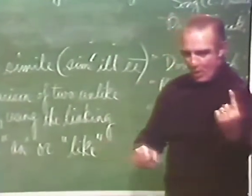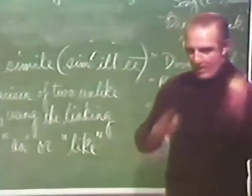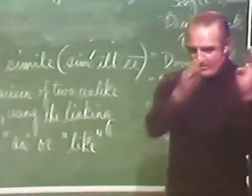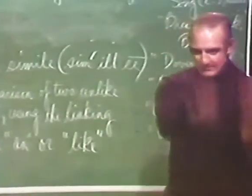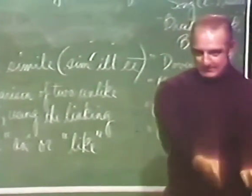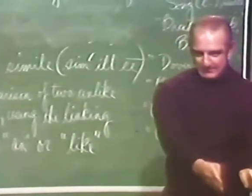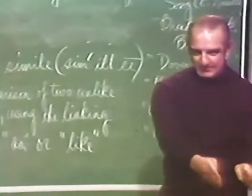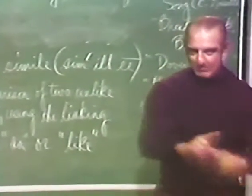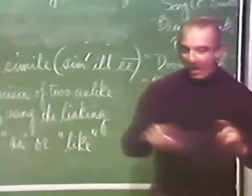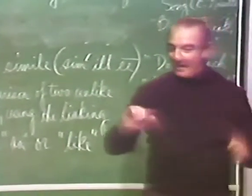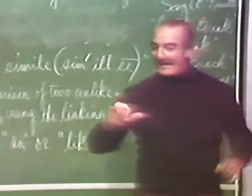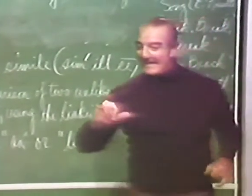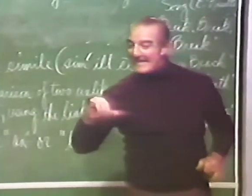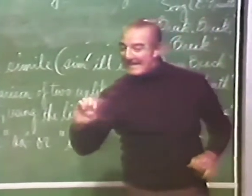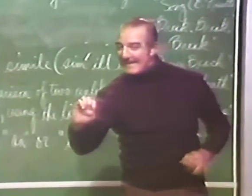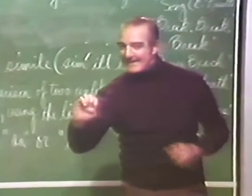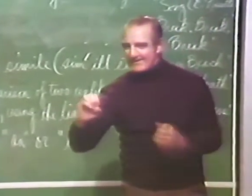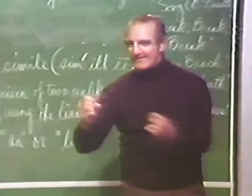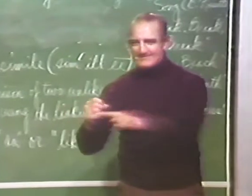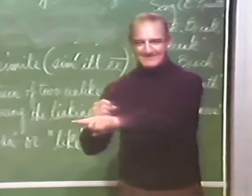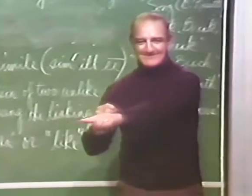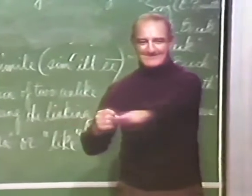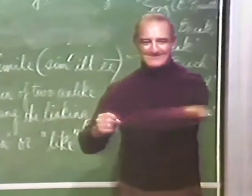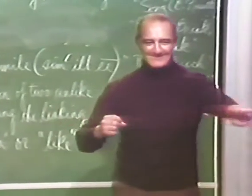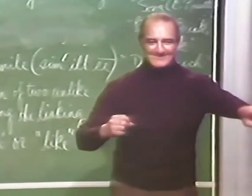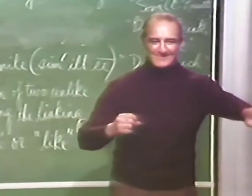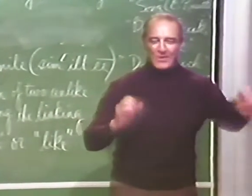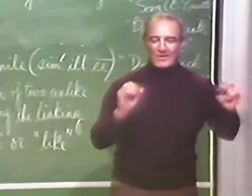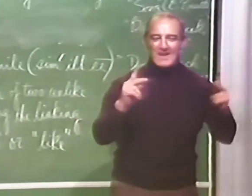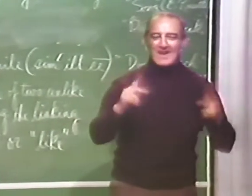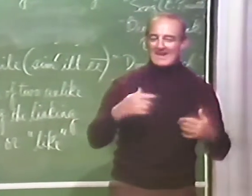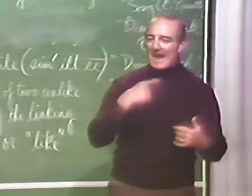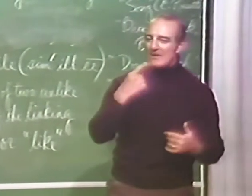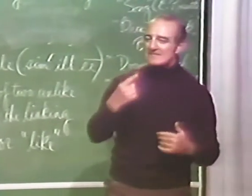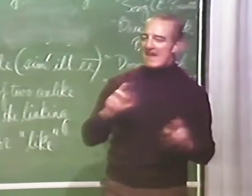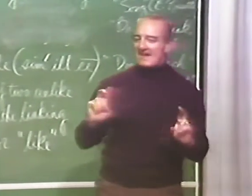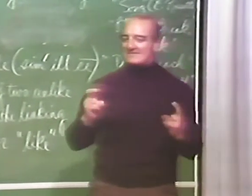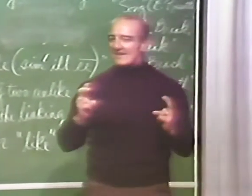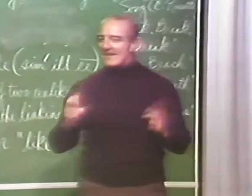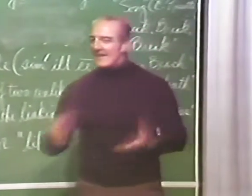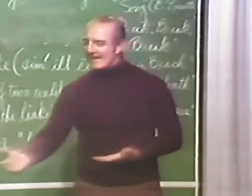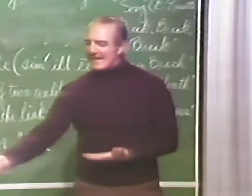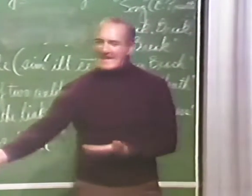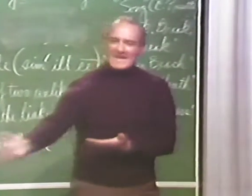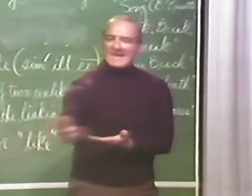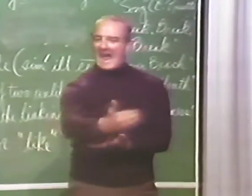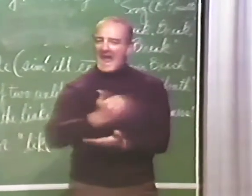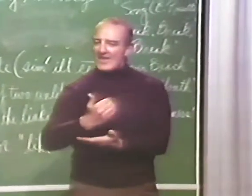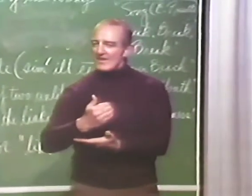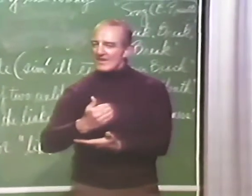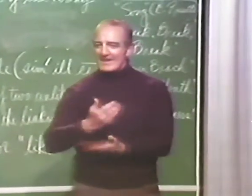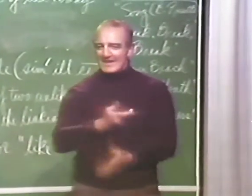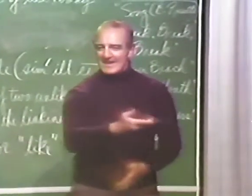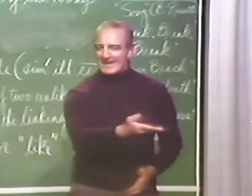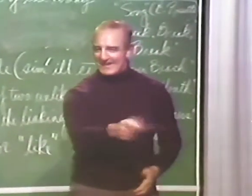"THOU"--YOU, ONE. BUT "YE"... NOW HE SAYS,